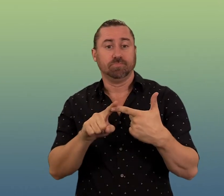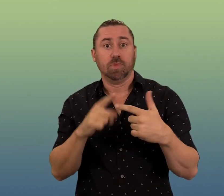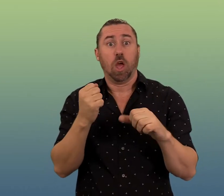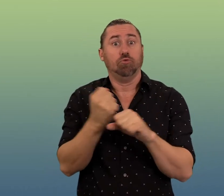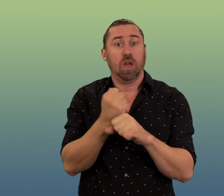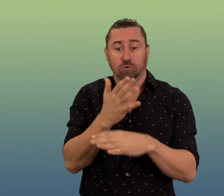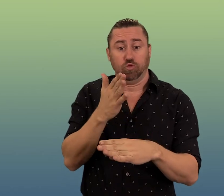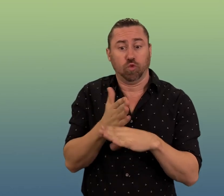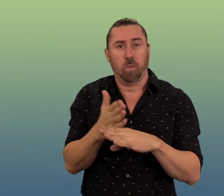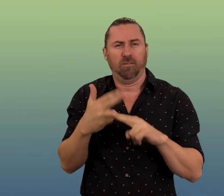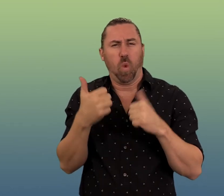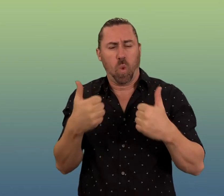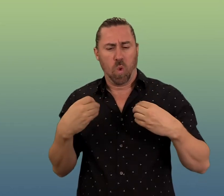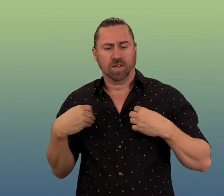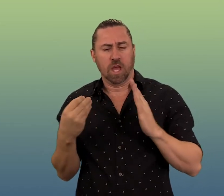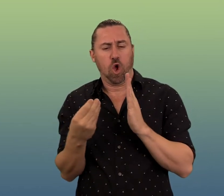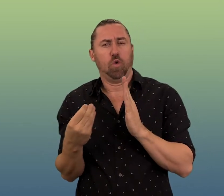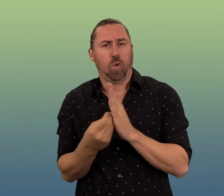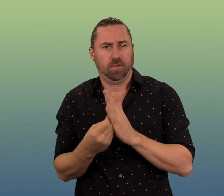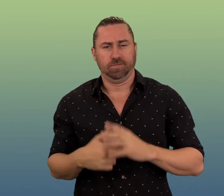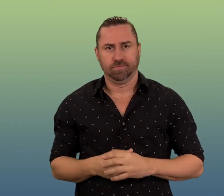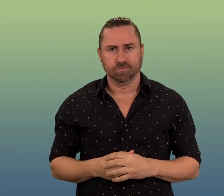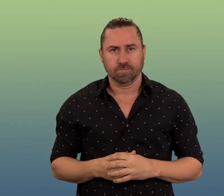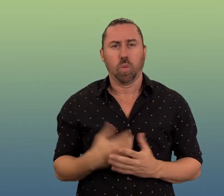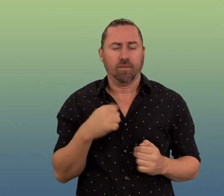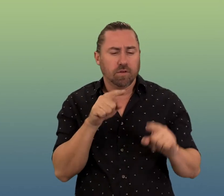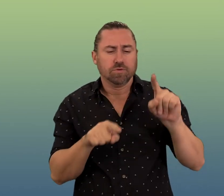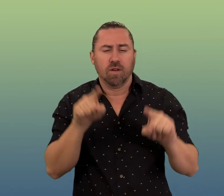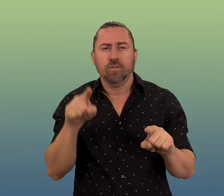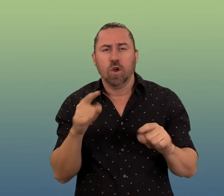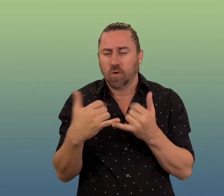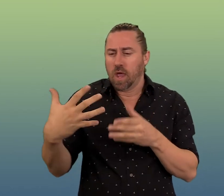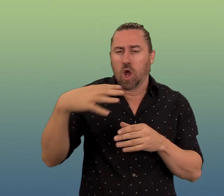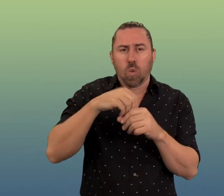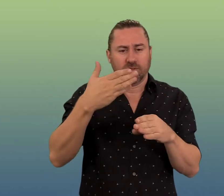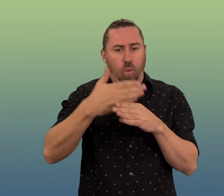create jobs in a strong economy. Diverse and inclusive workplaces